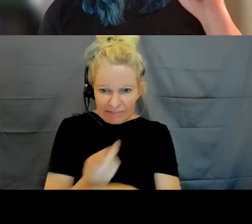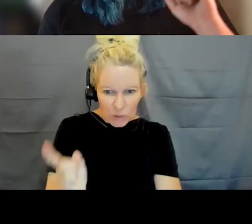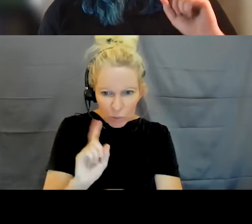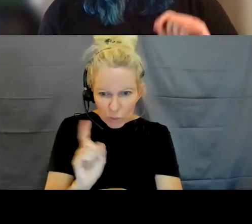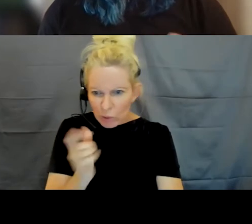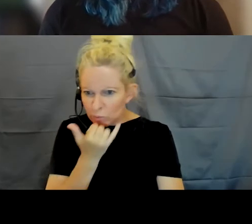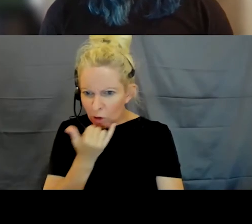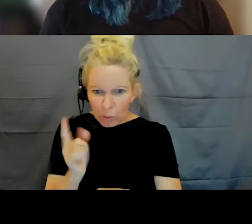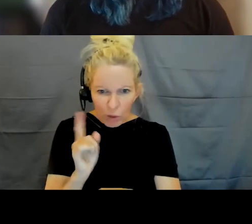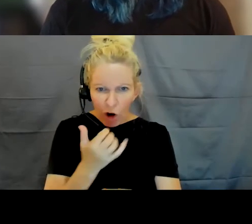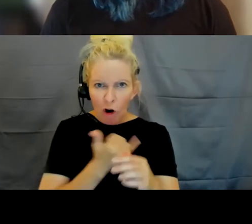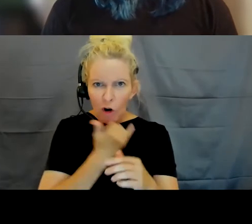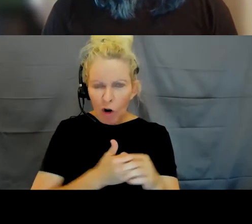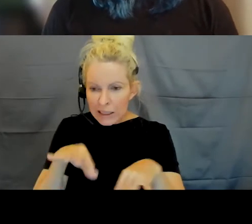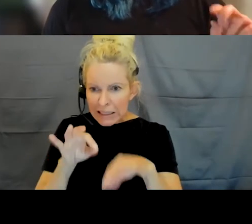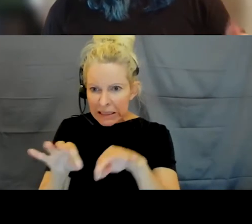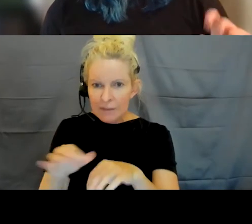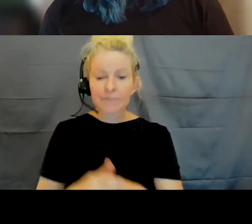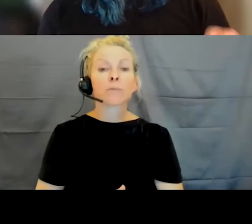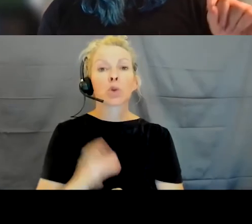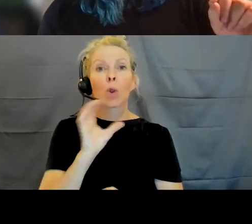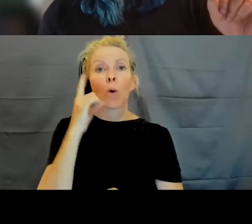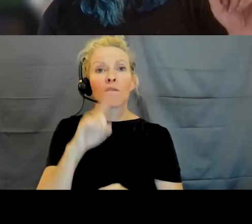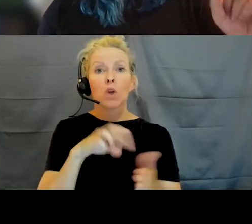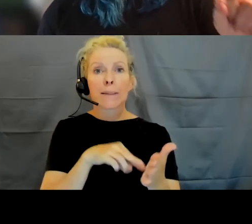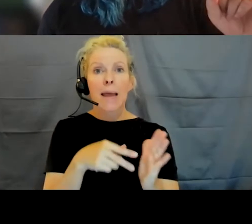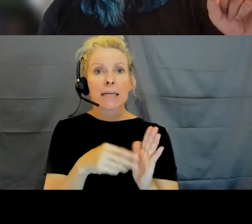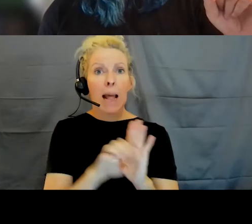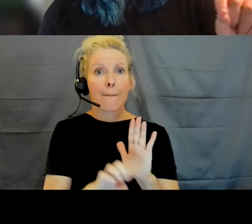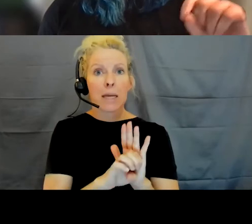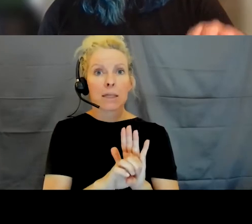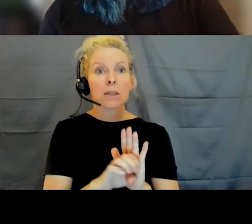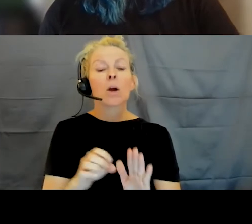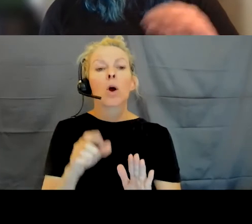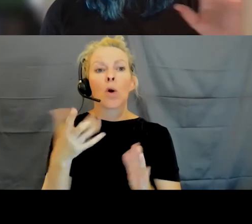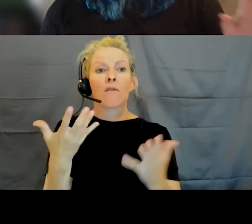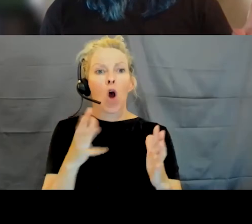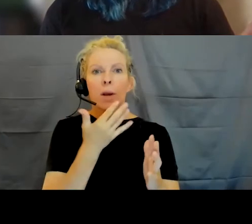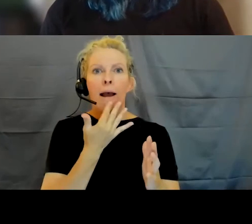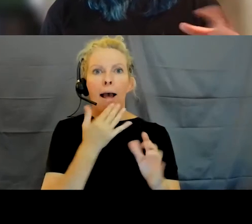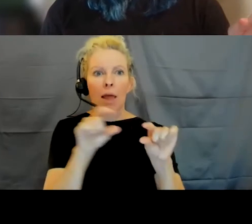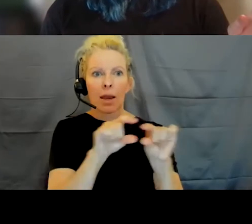find a semantic element in our document. In this case, we have highlighted heading level 2, really